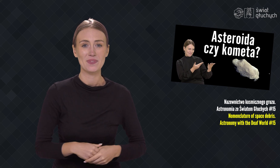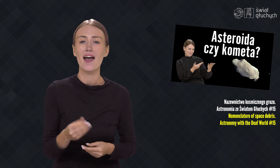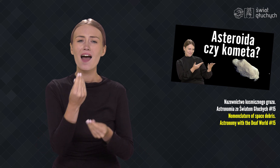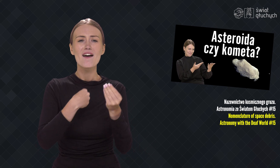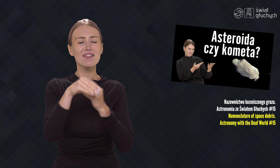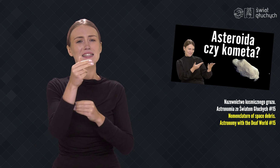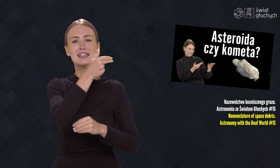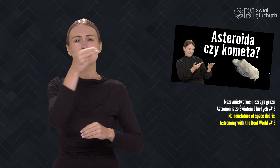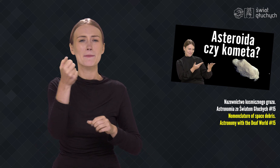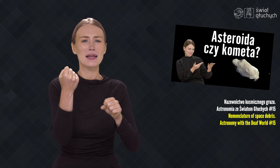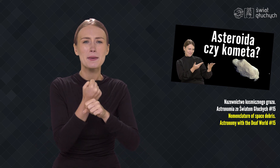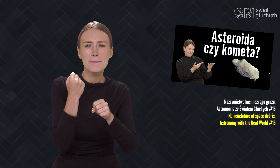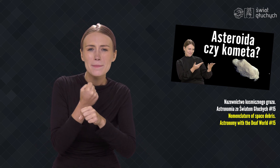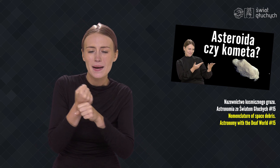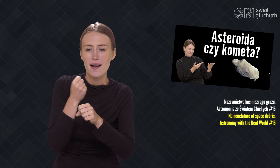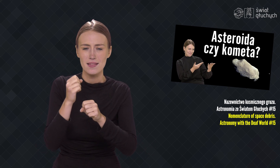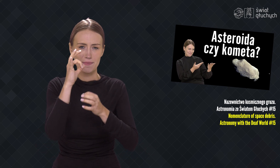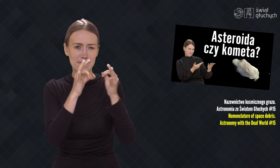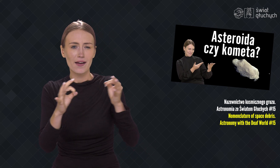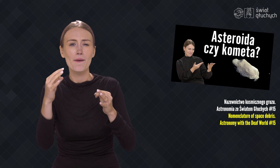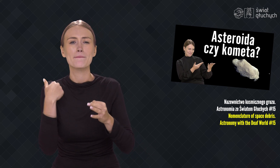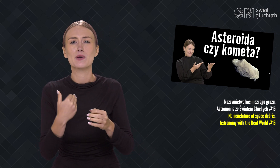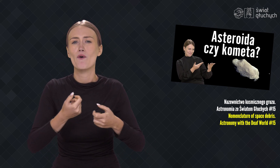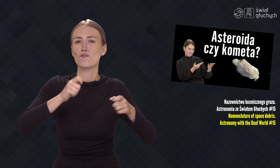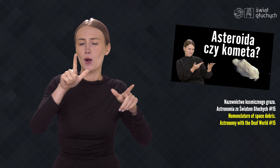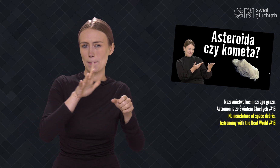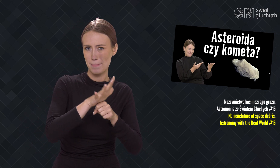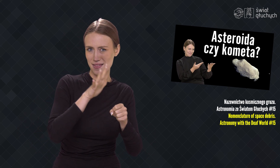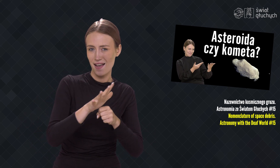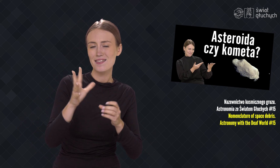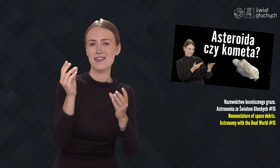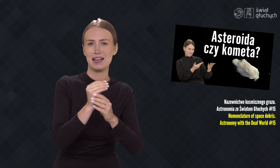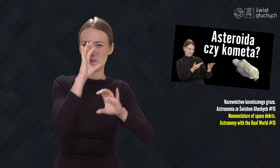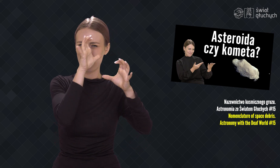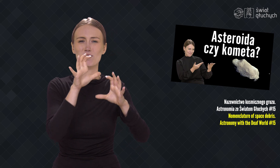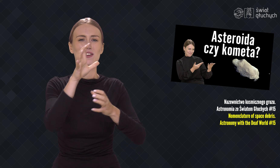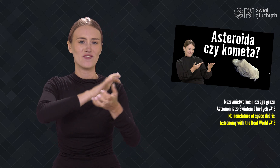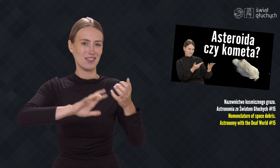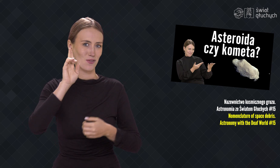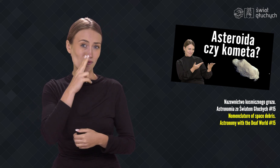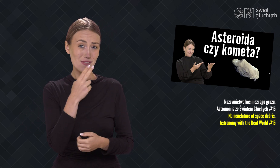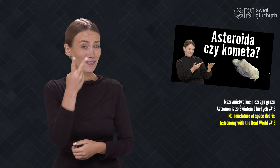More about asteroids was covered in episode 15 of Astronomy with the Deaf World.